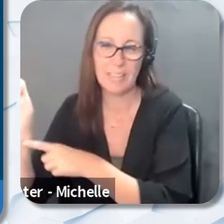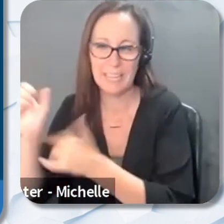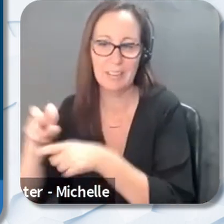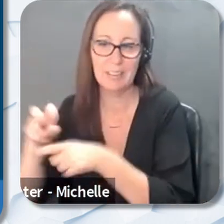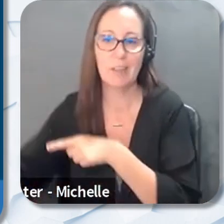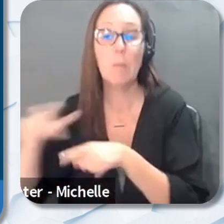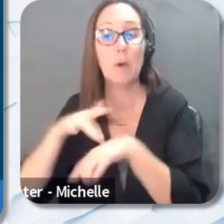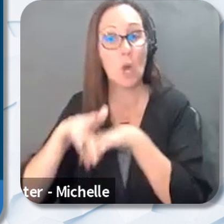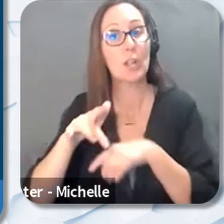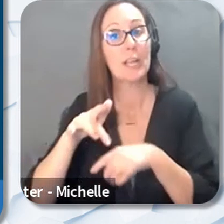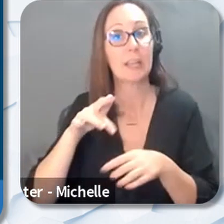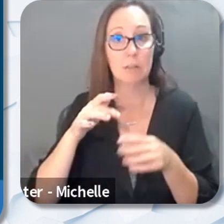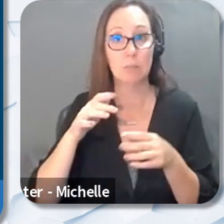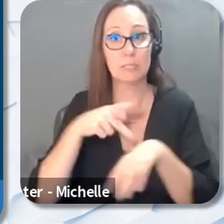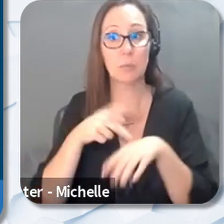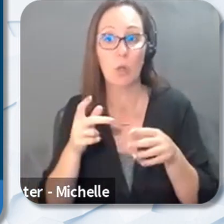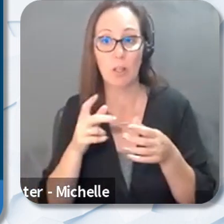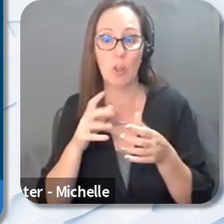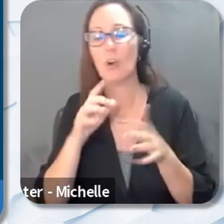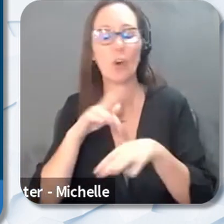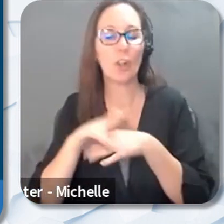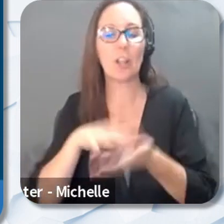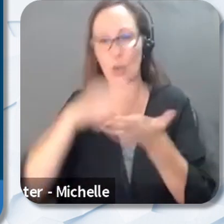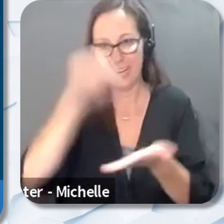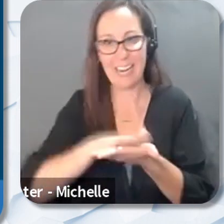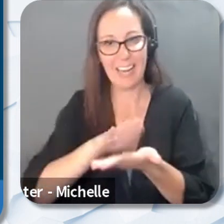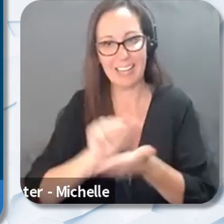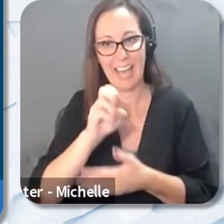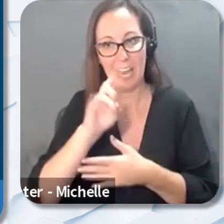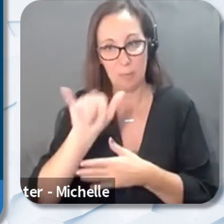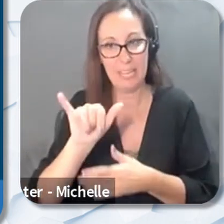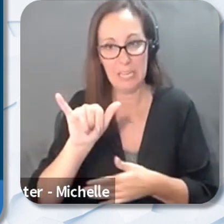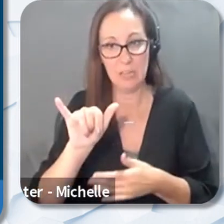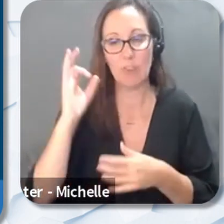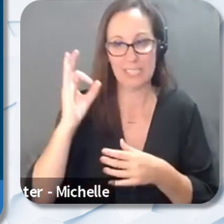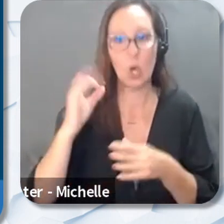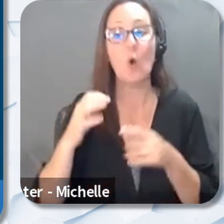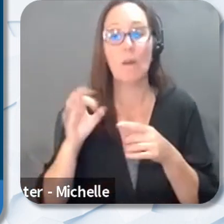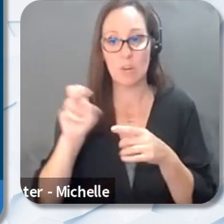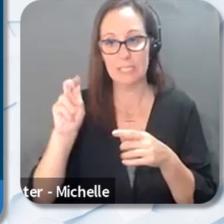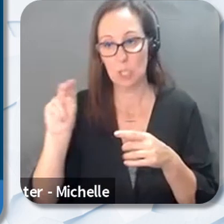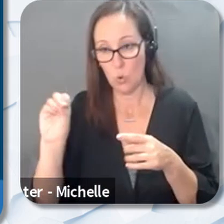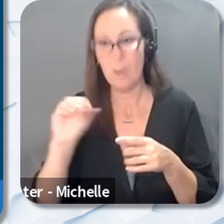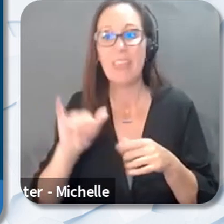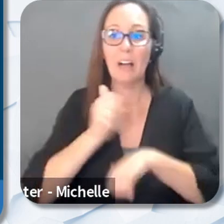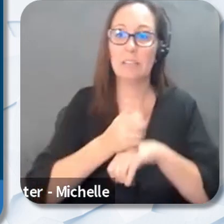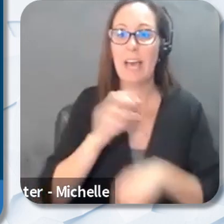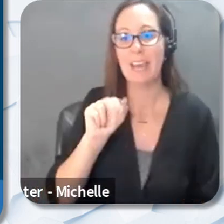principle Academy in fresno unified and was built on the framework of ma ESP early